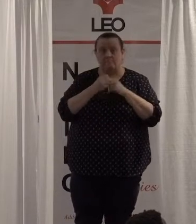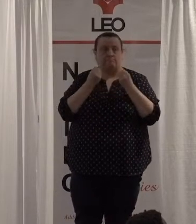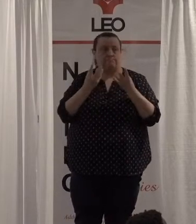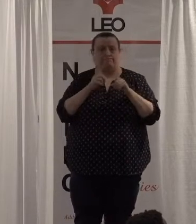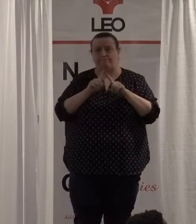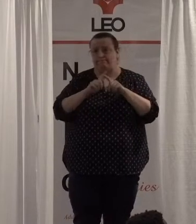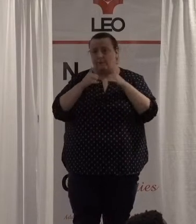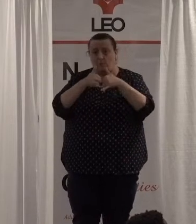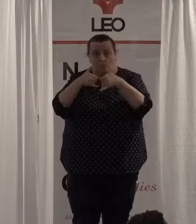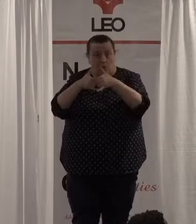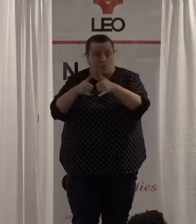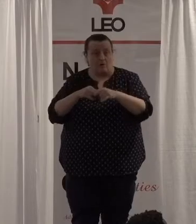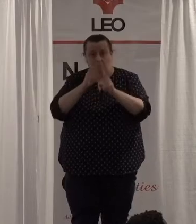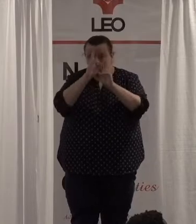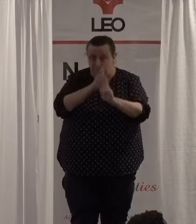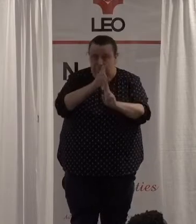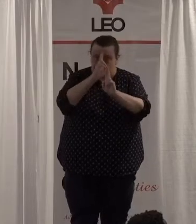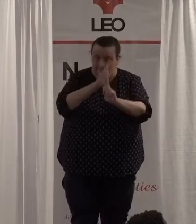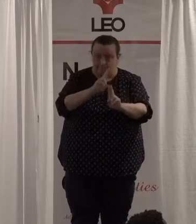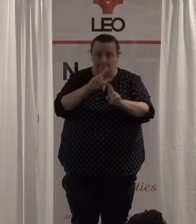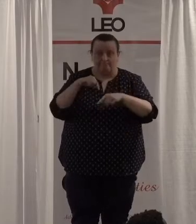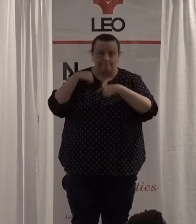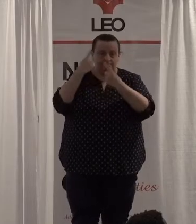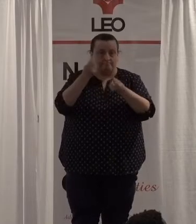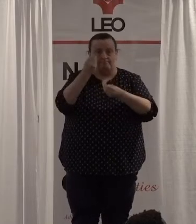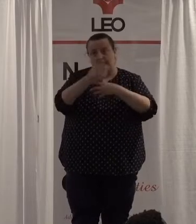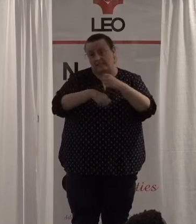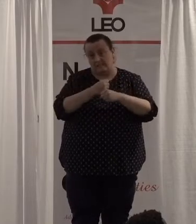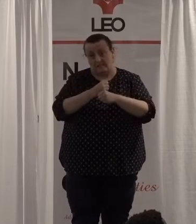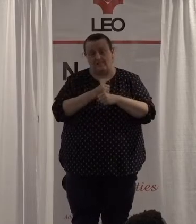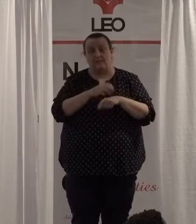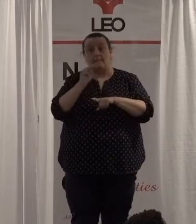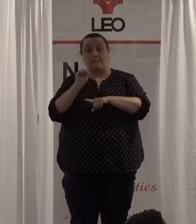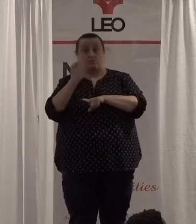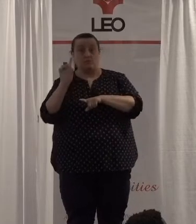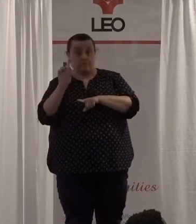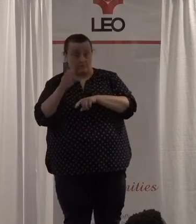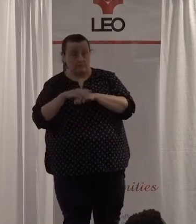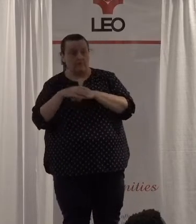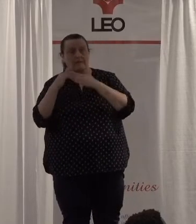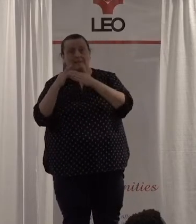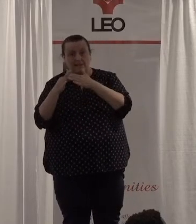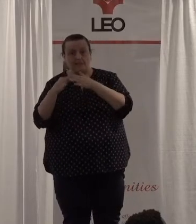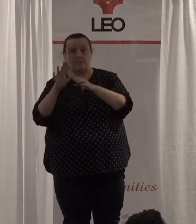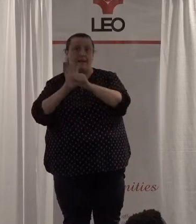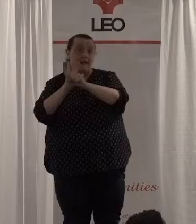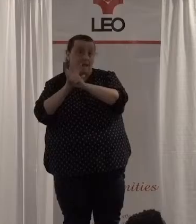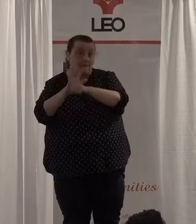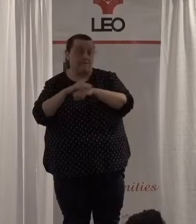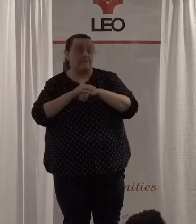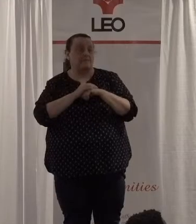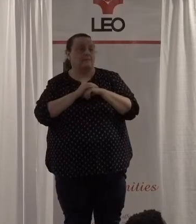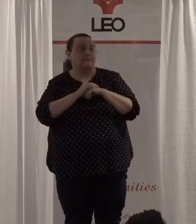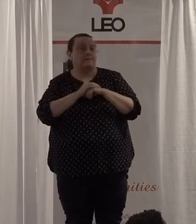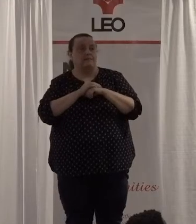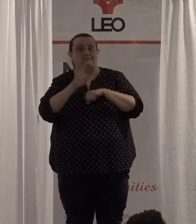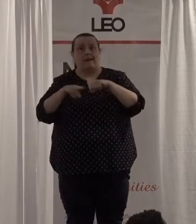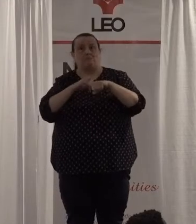AND HONOURS OVER THE YEARS, INCLUDING THE MUSCULAR DYSTROPHY LEADERSHIP AND ADVOCACY NATIONAL AWARD